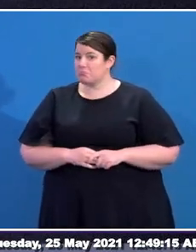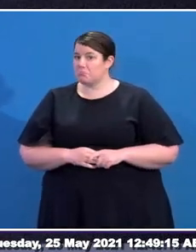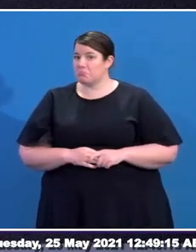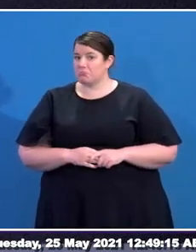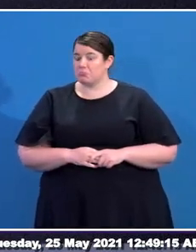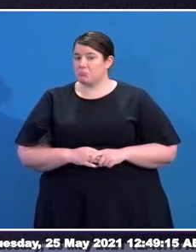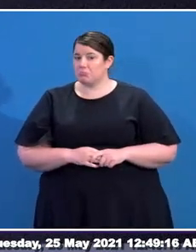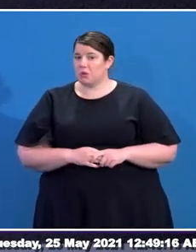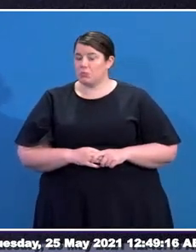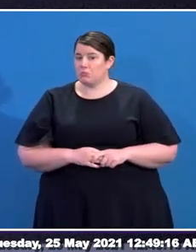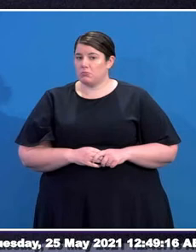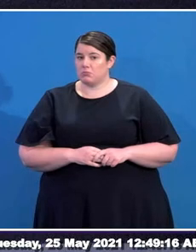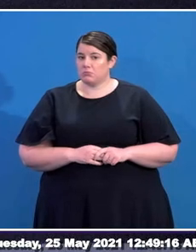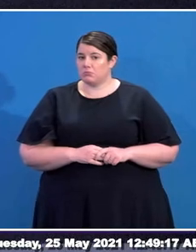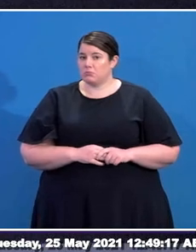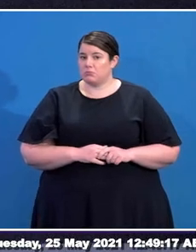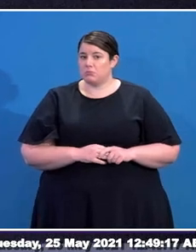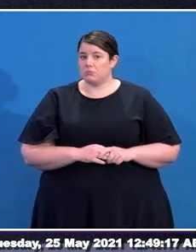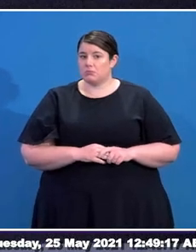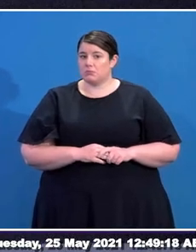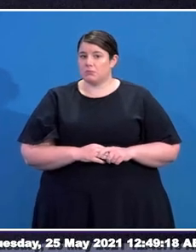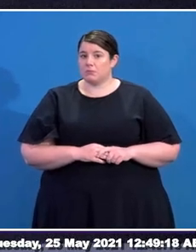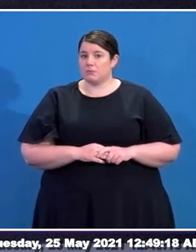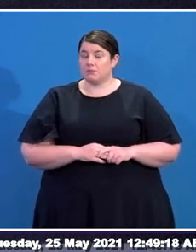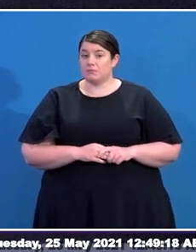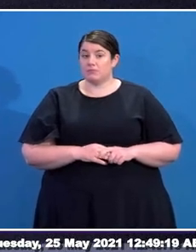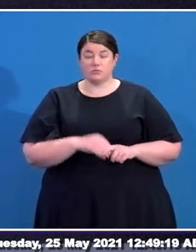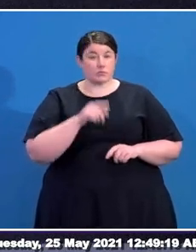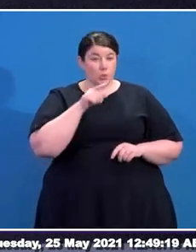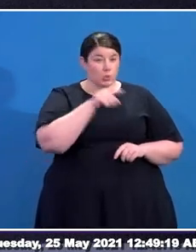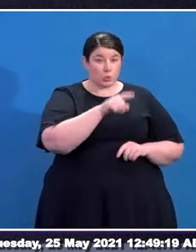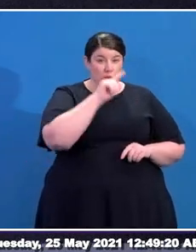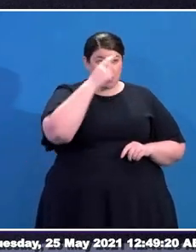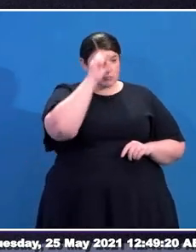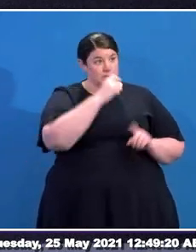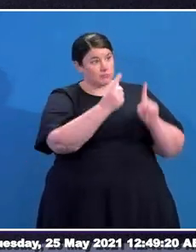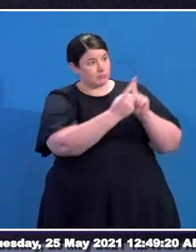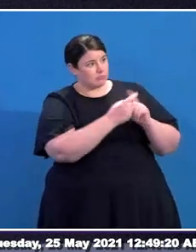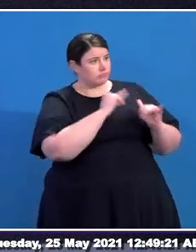And do you know --- I won't ask you that question. So you can't remember being interviewed by the police?